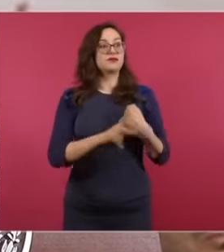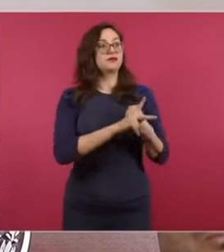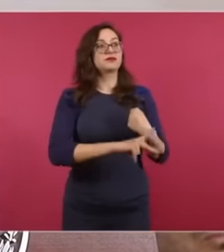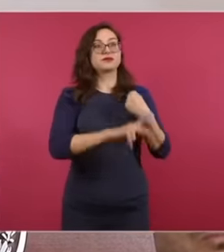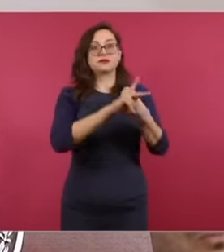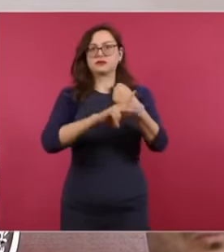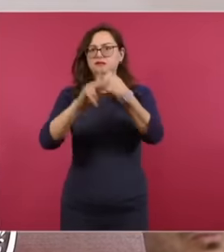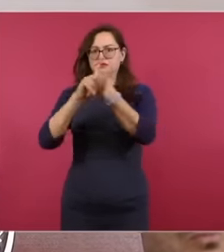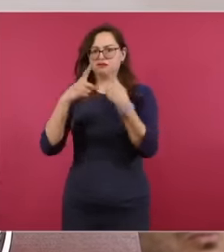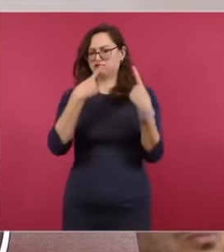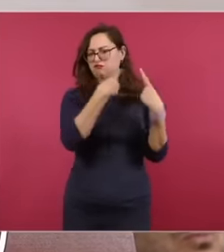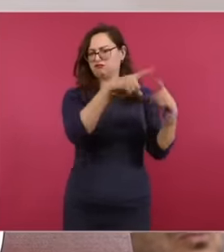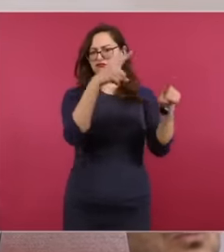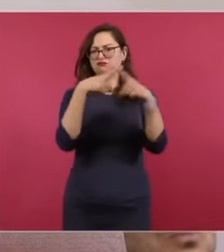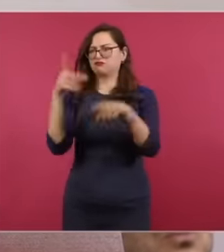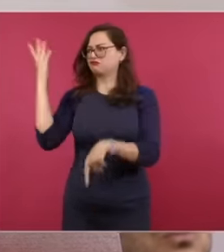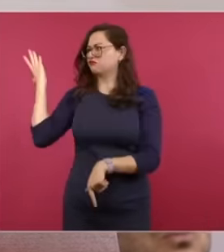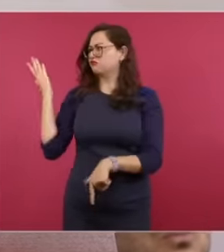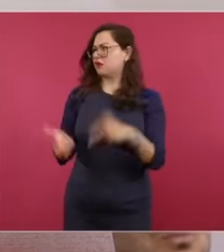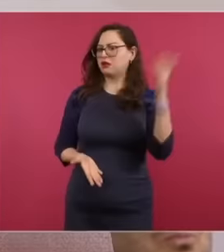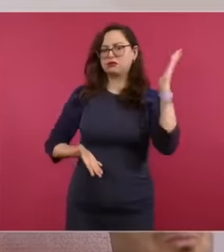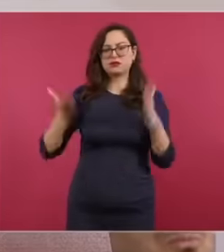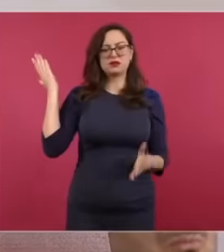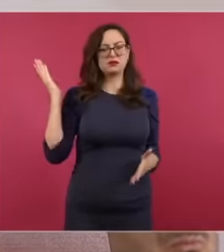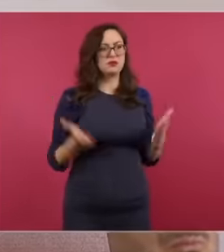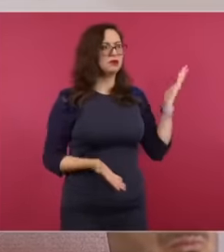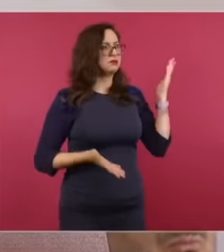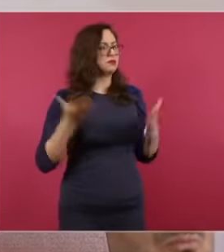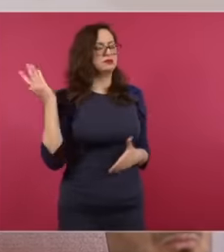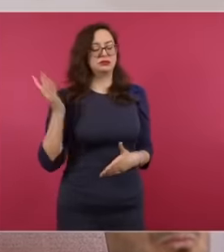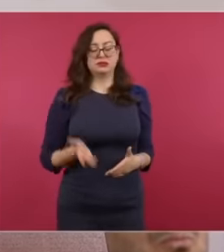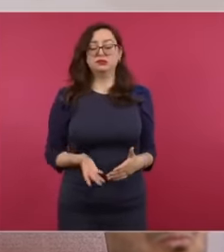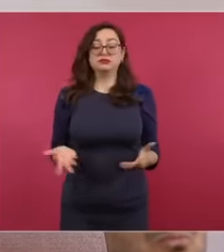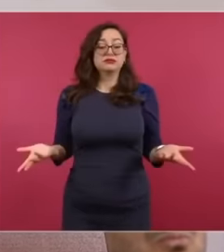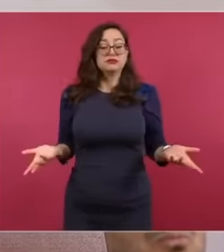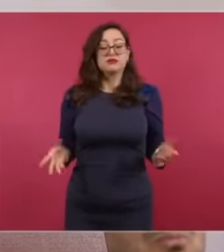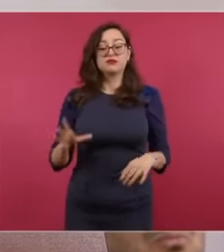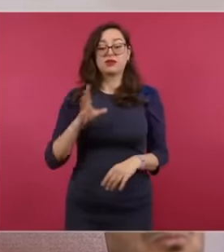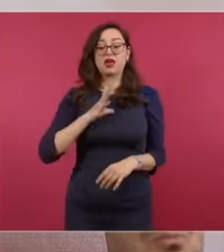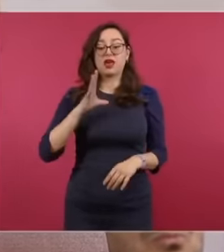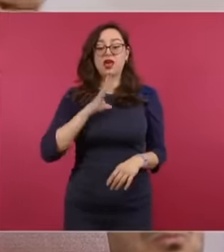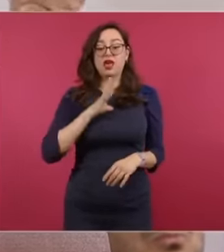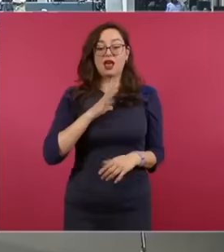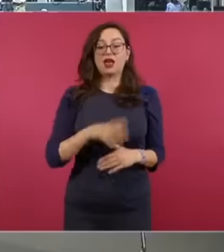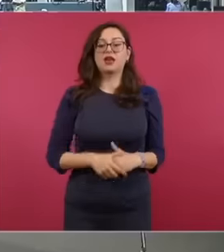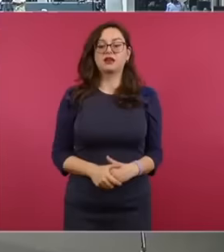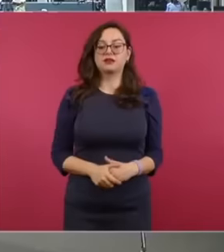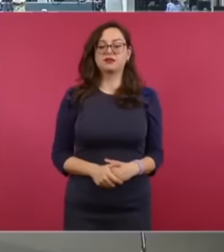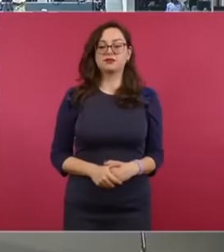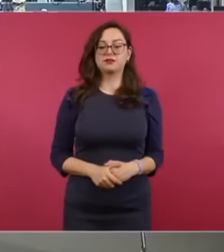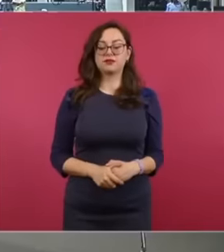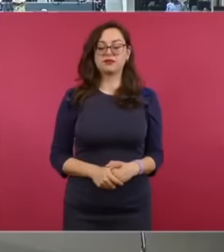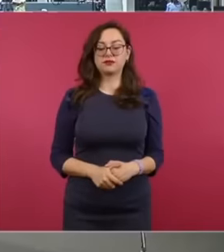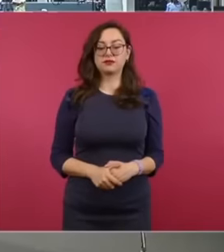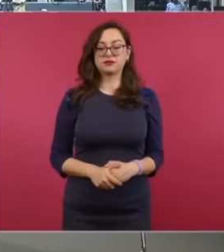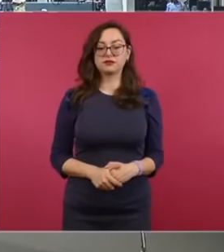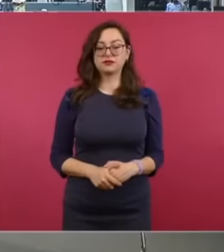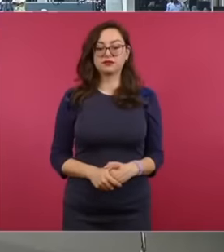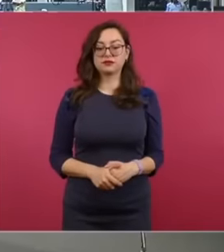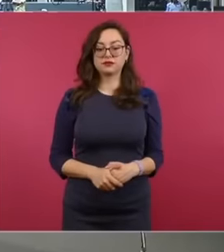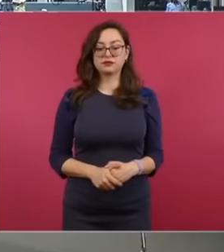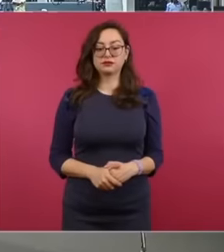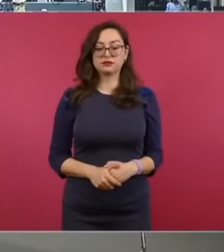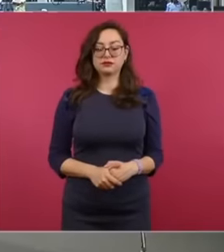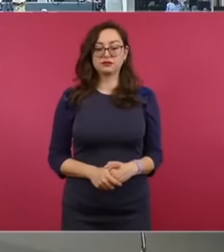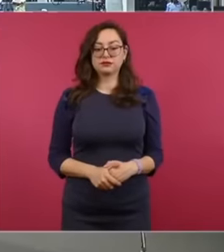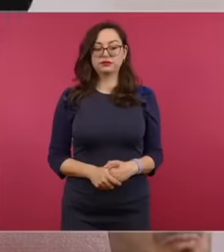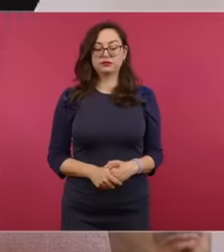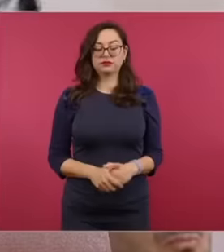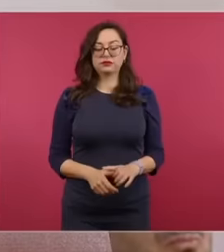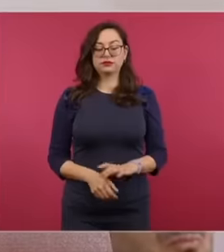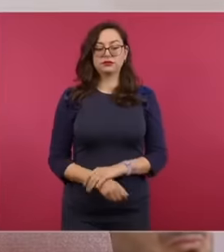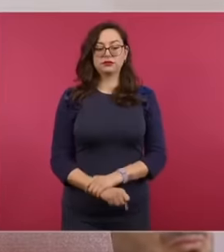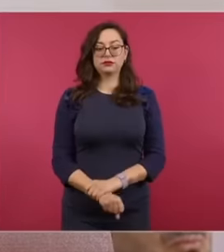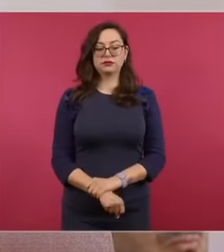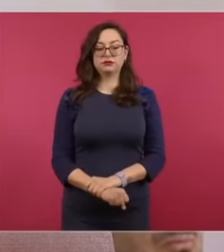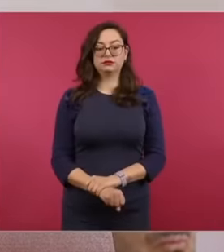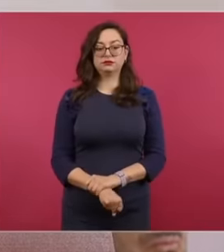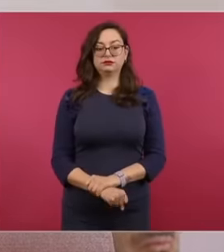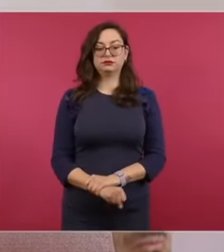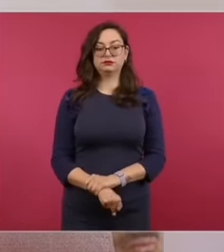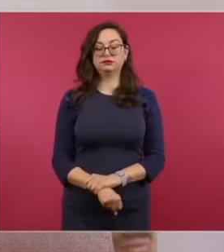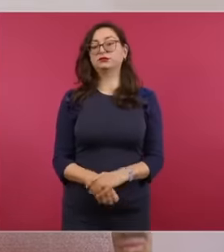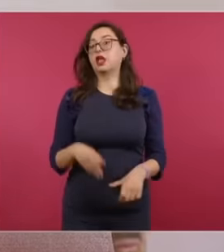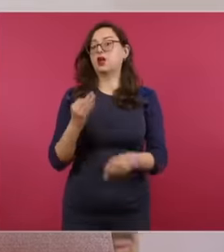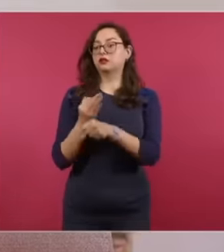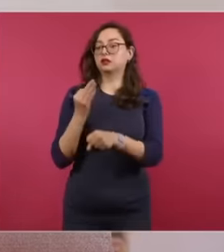necessity I put a case now that there is a crisis in Ecuador Let's see